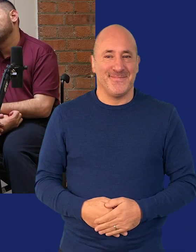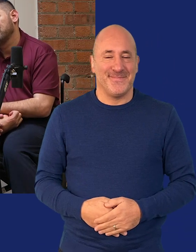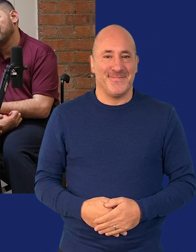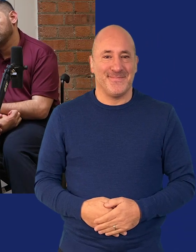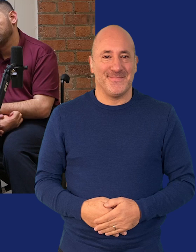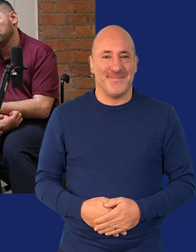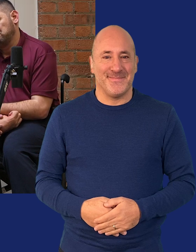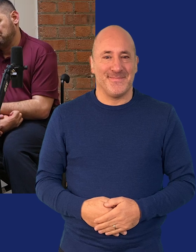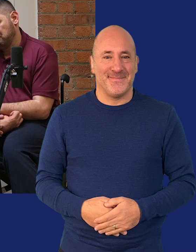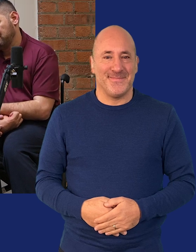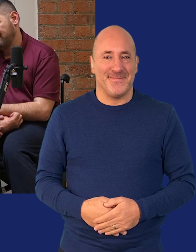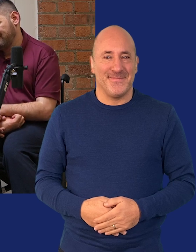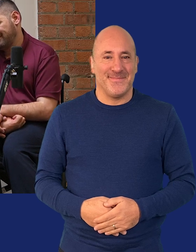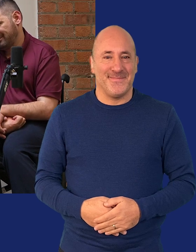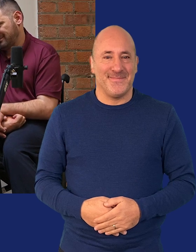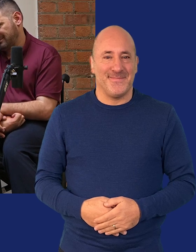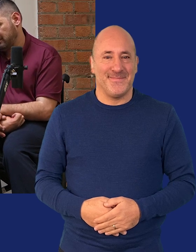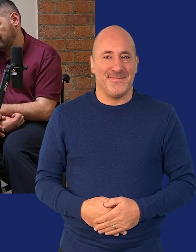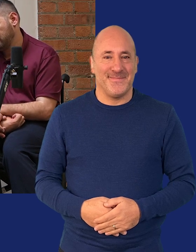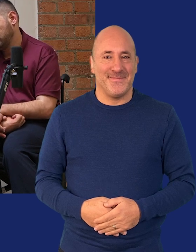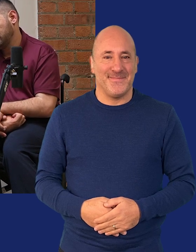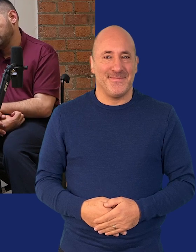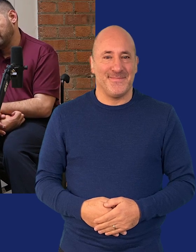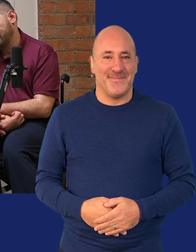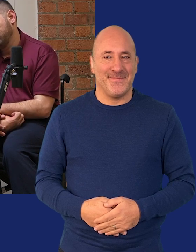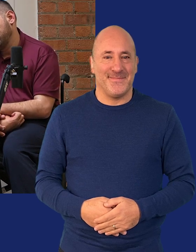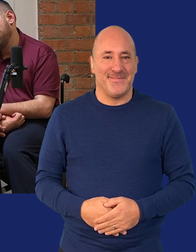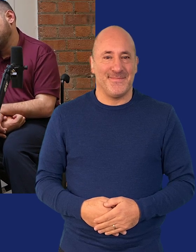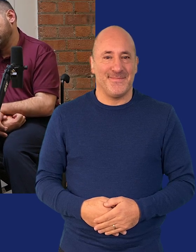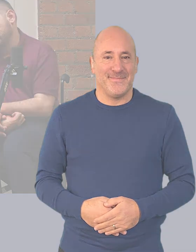check out the best practice portal too.